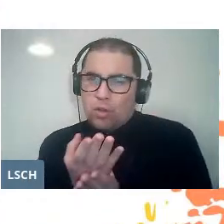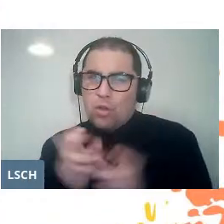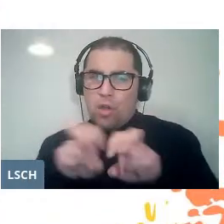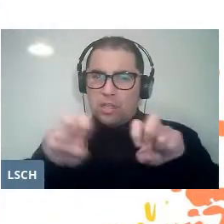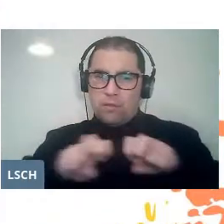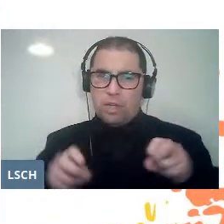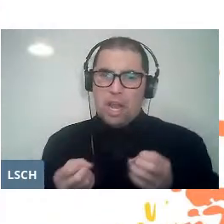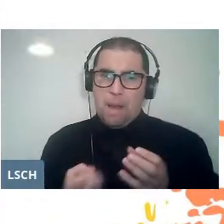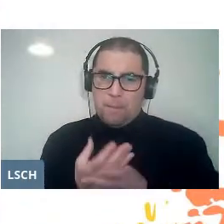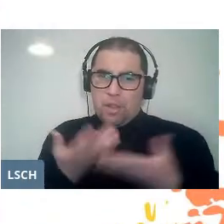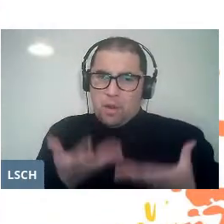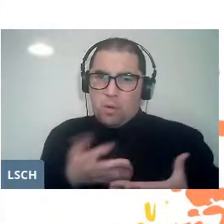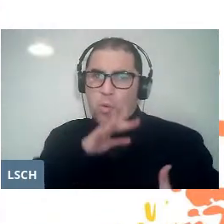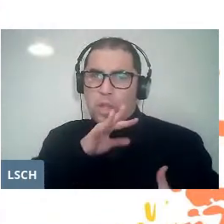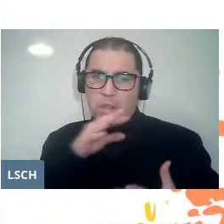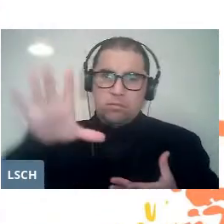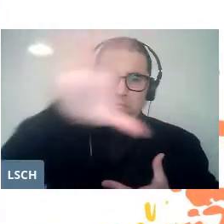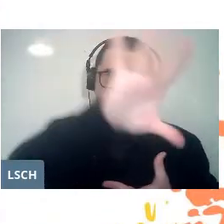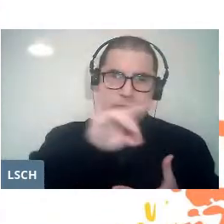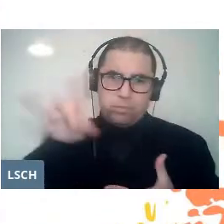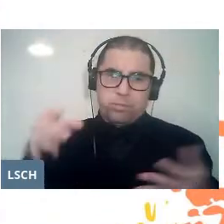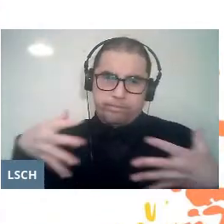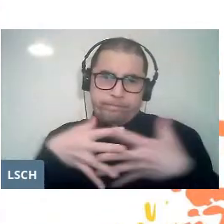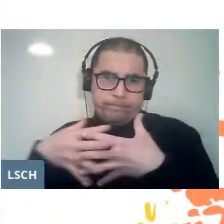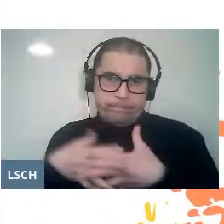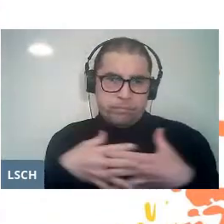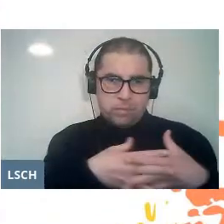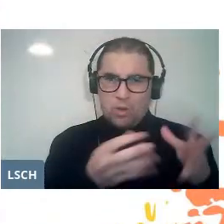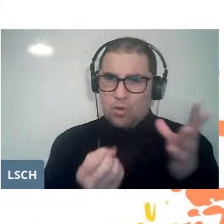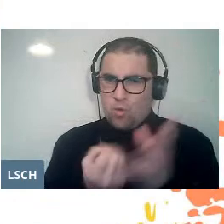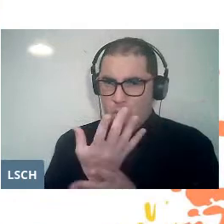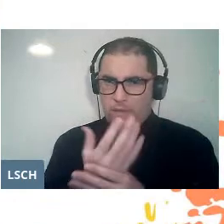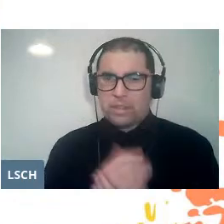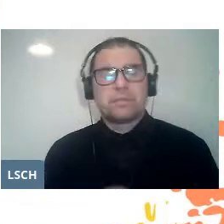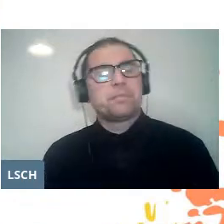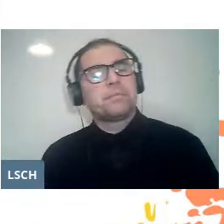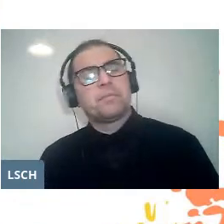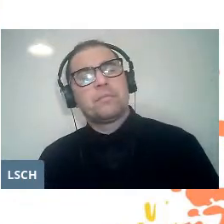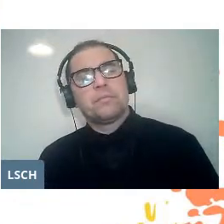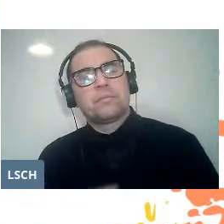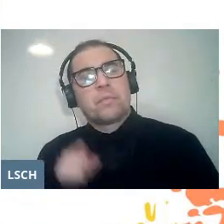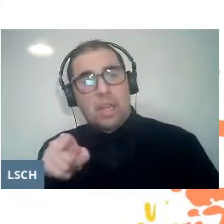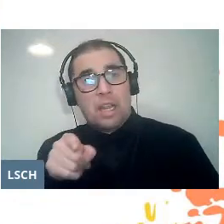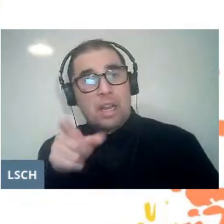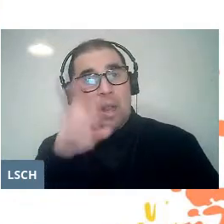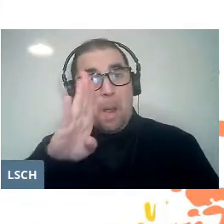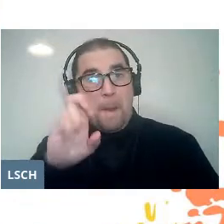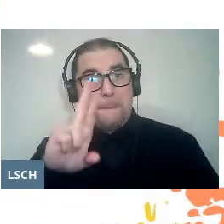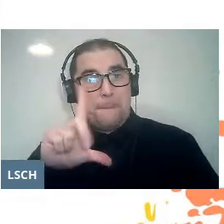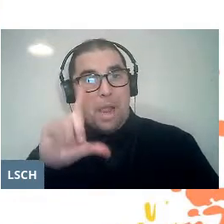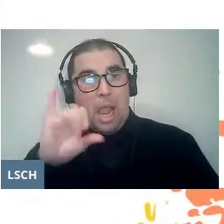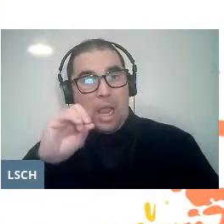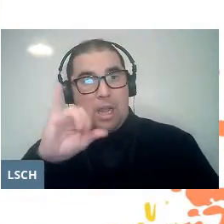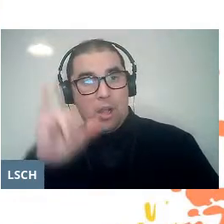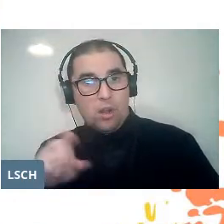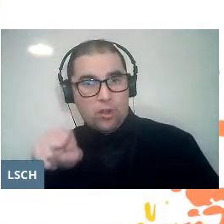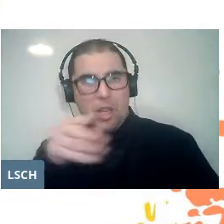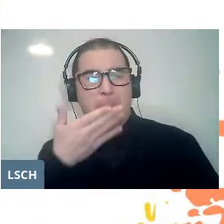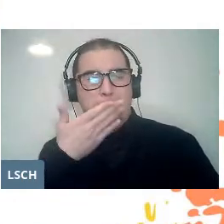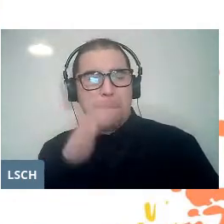through absolutely unprecedented combinations, he was the most original figure of French romanticism.